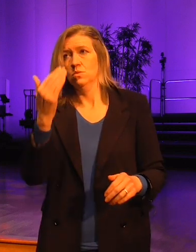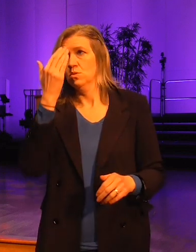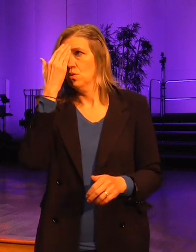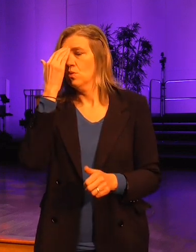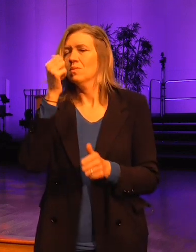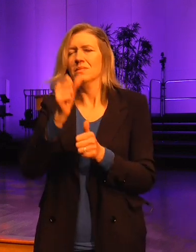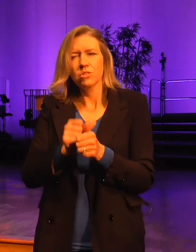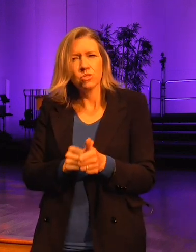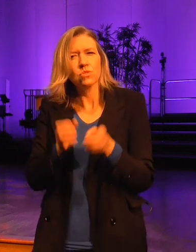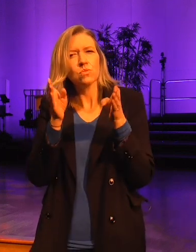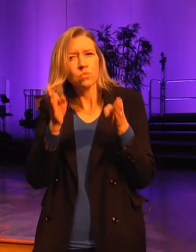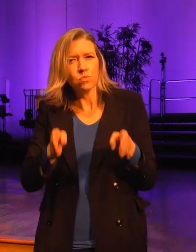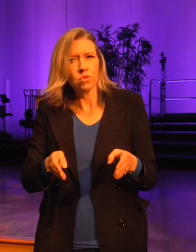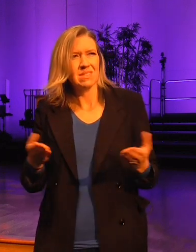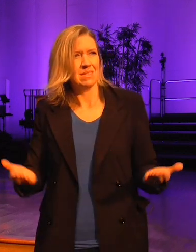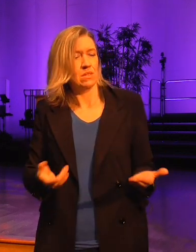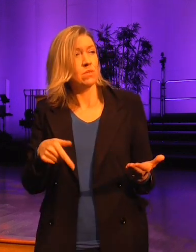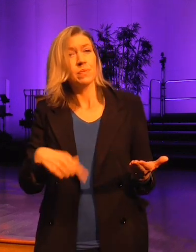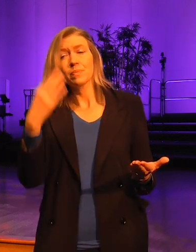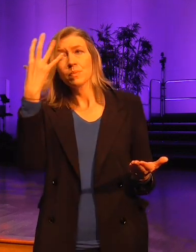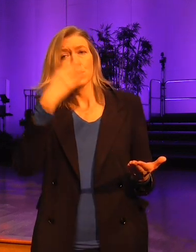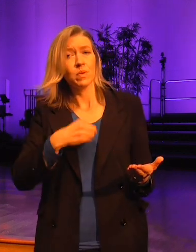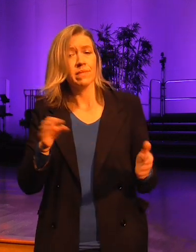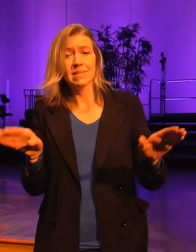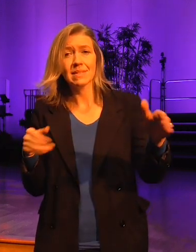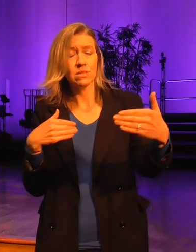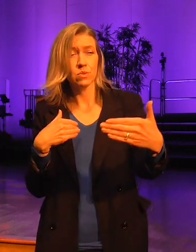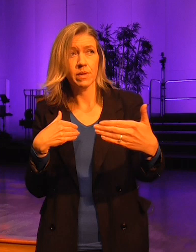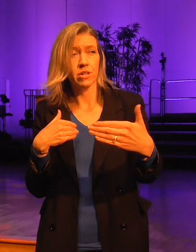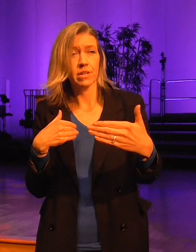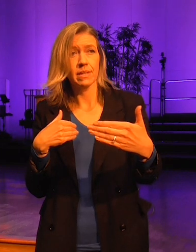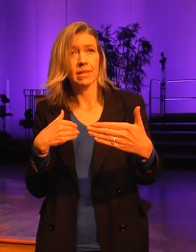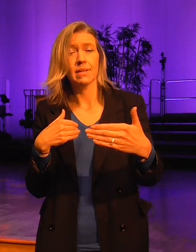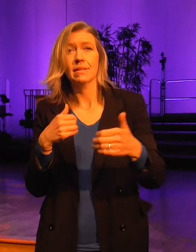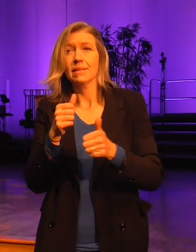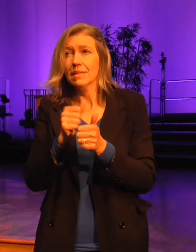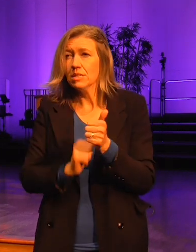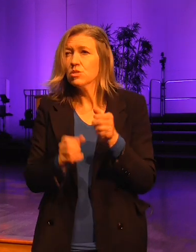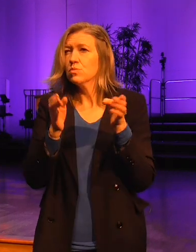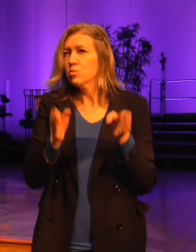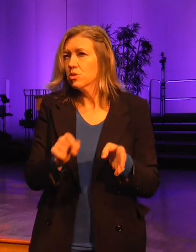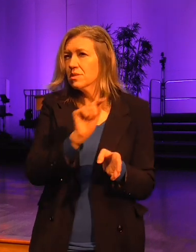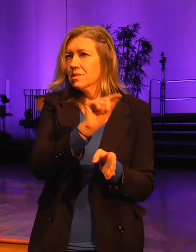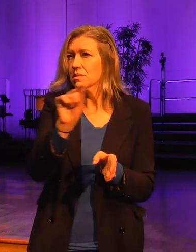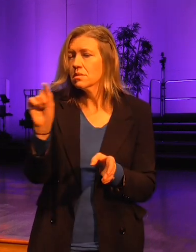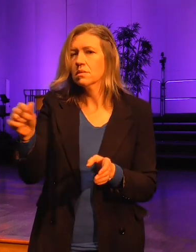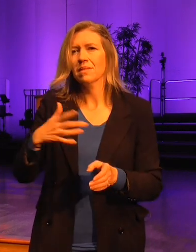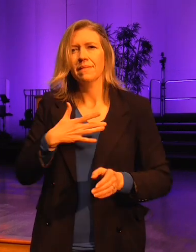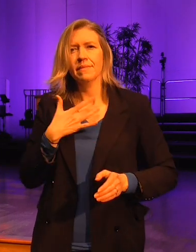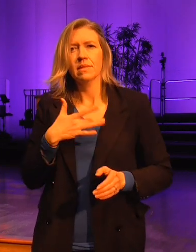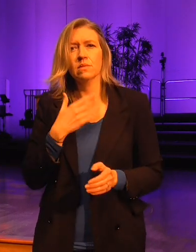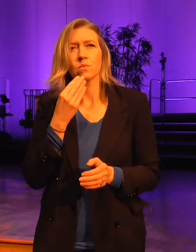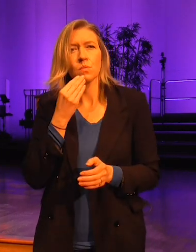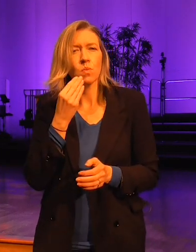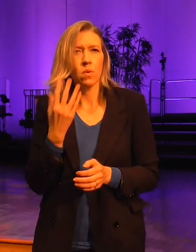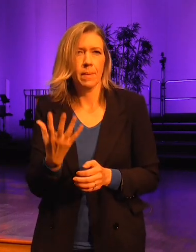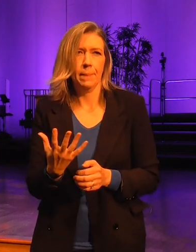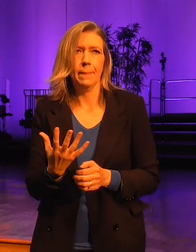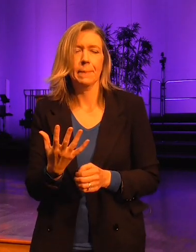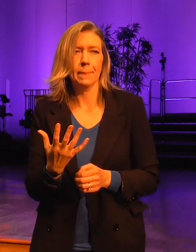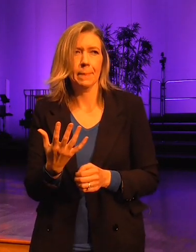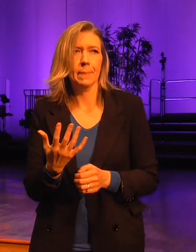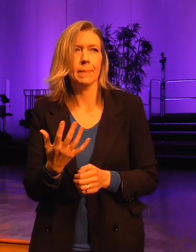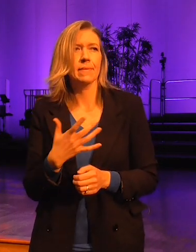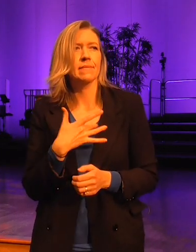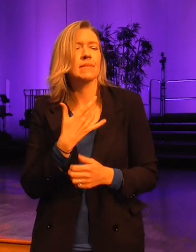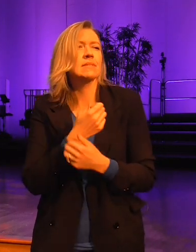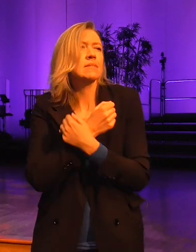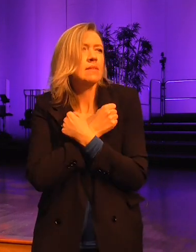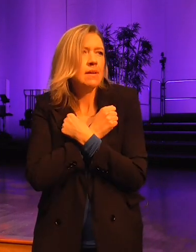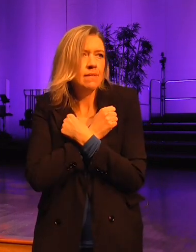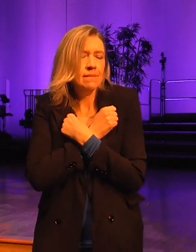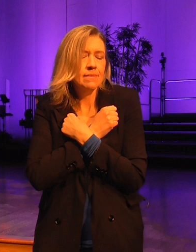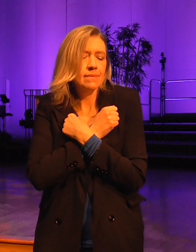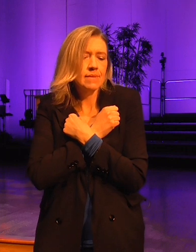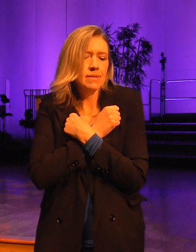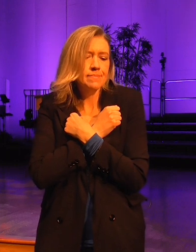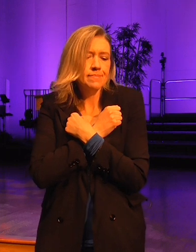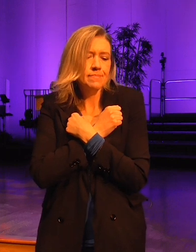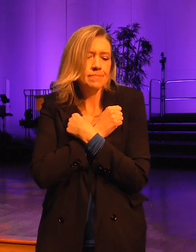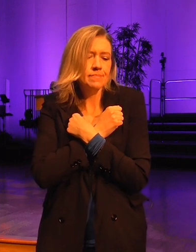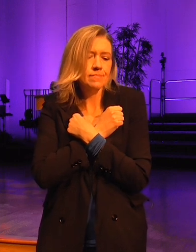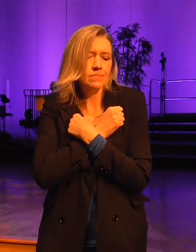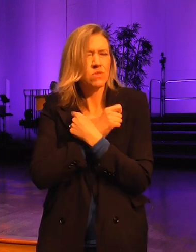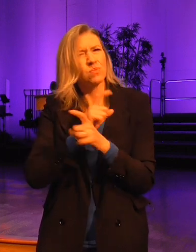in this beautiful sanctuary they feel the warmth the love the response of their neighbor and so